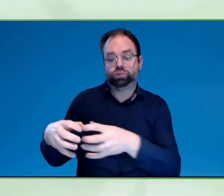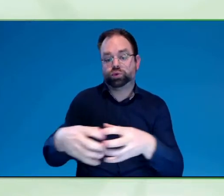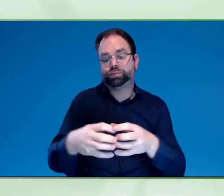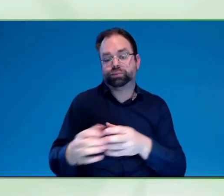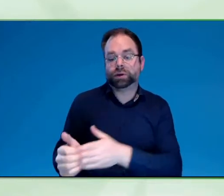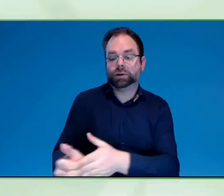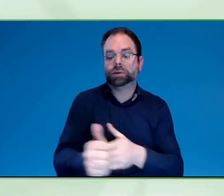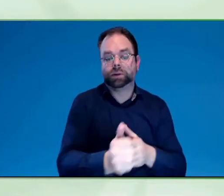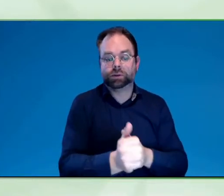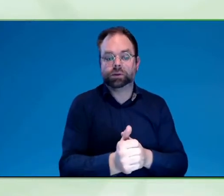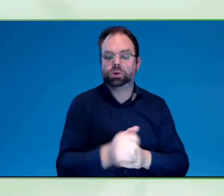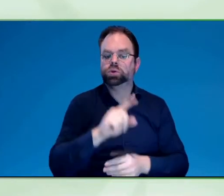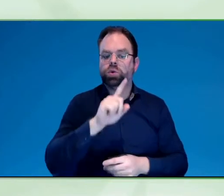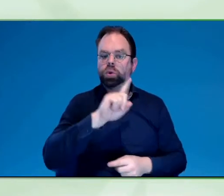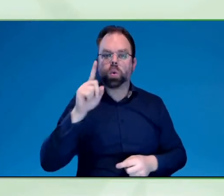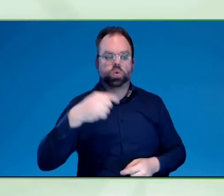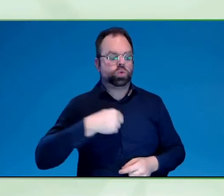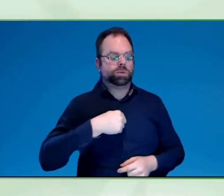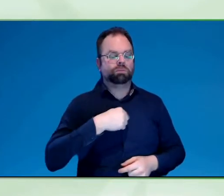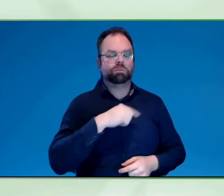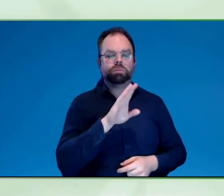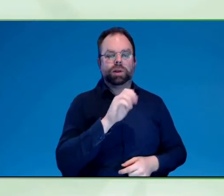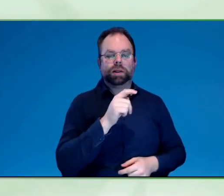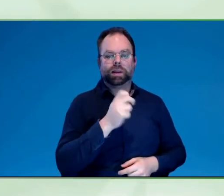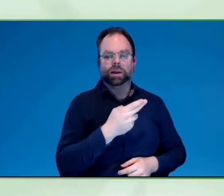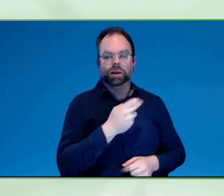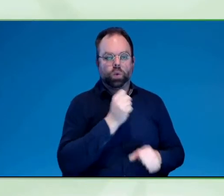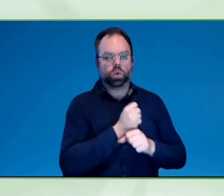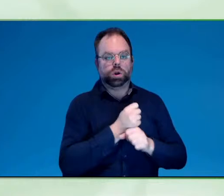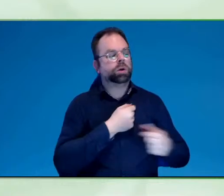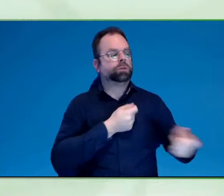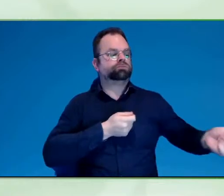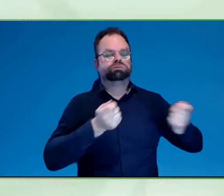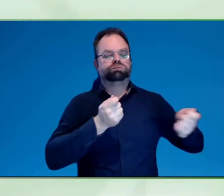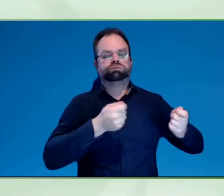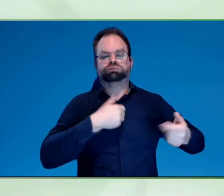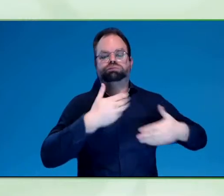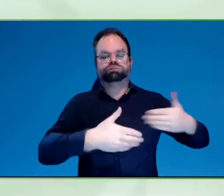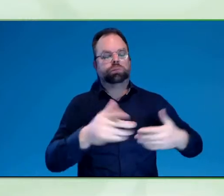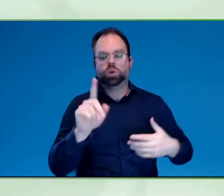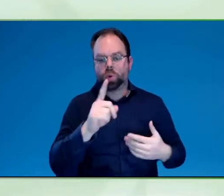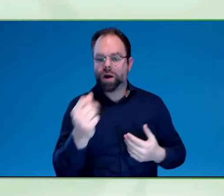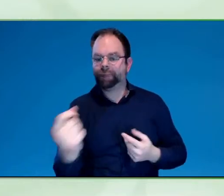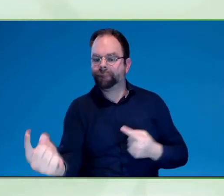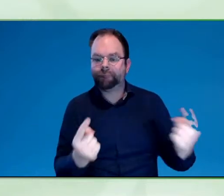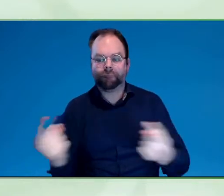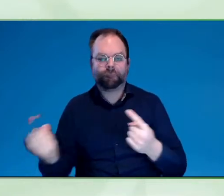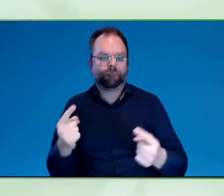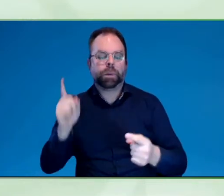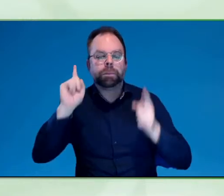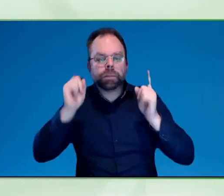this work but we also know that it takes a lot of volunteers and people who really believe